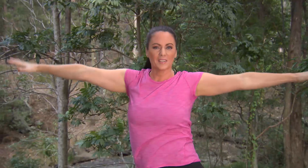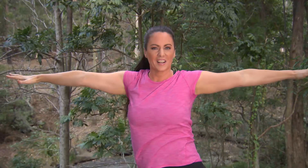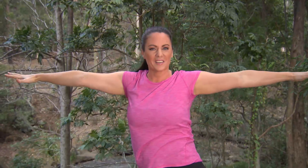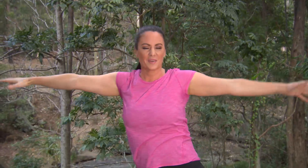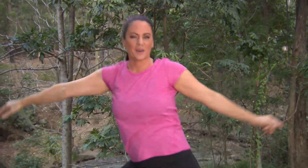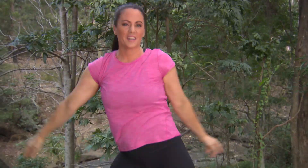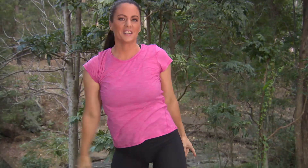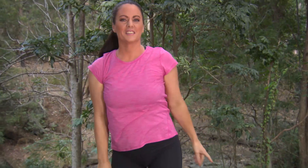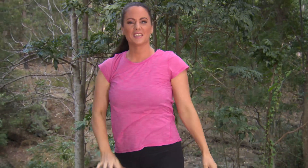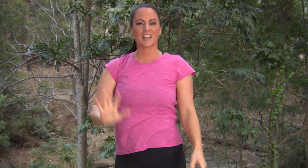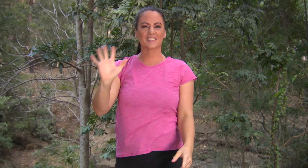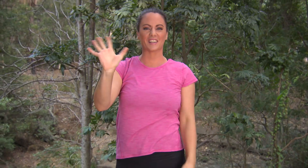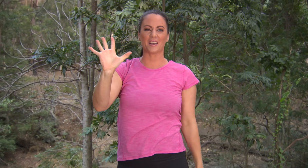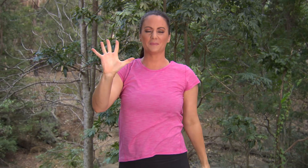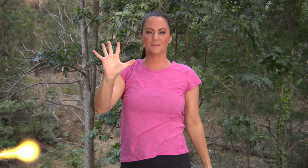Well done everyone, see you next time.